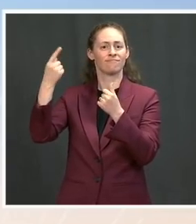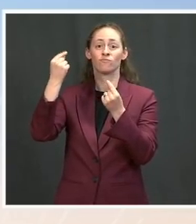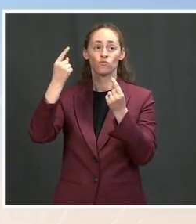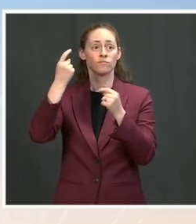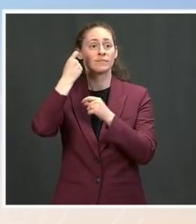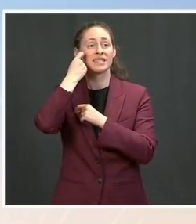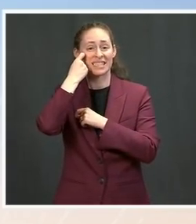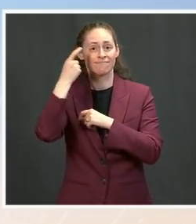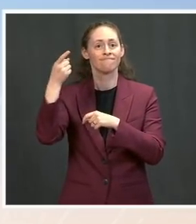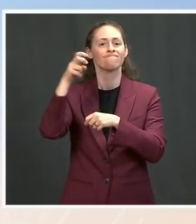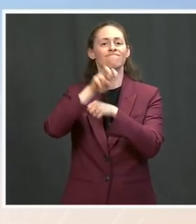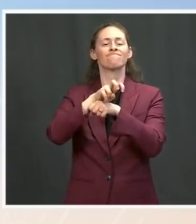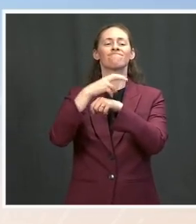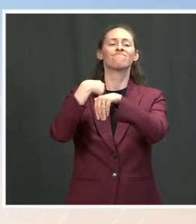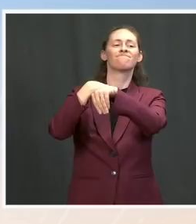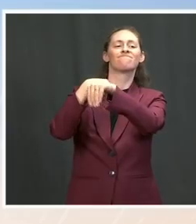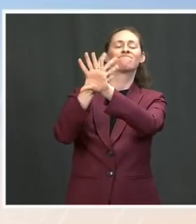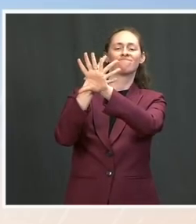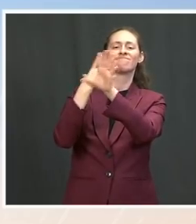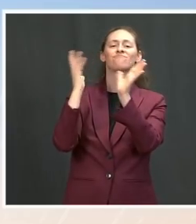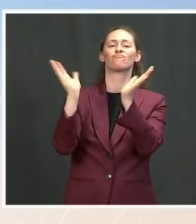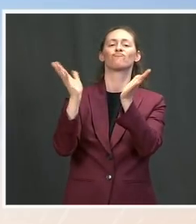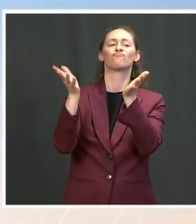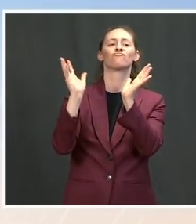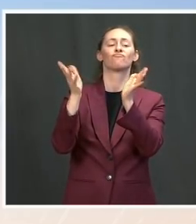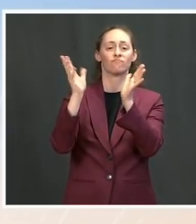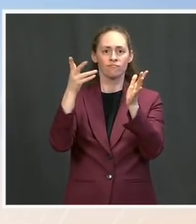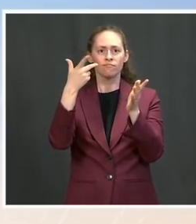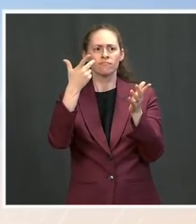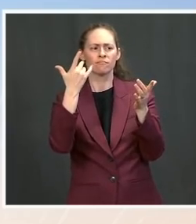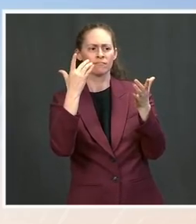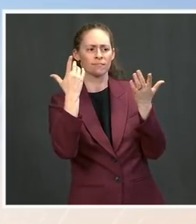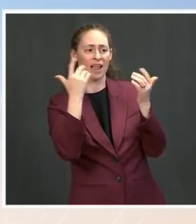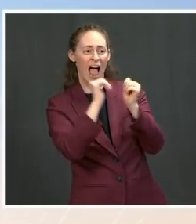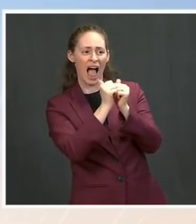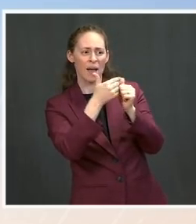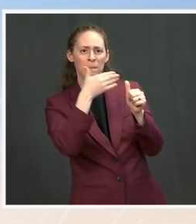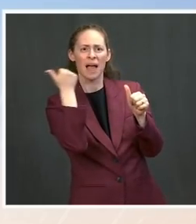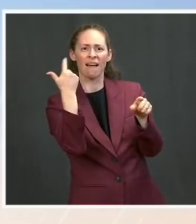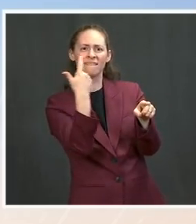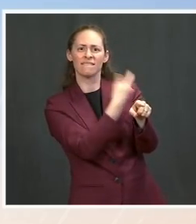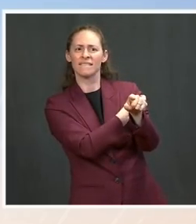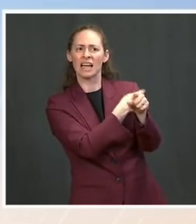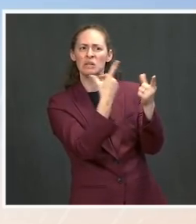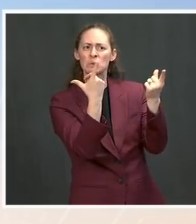to get shots in arms. And I was just wondering what the official White House view is on that.